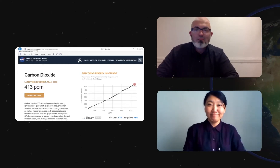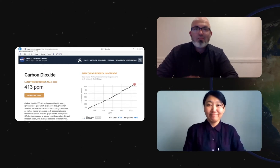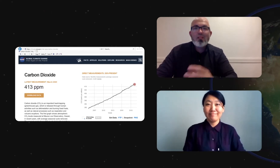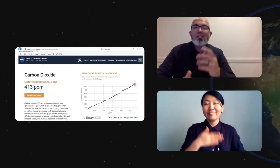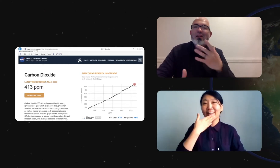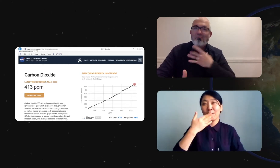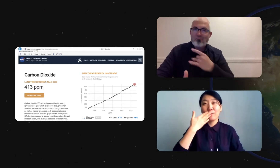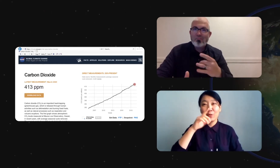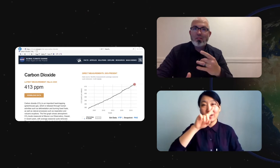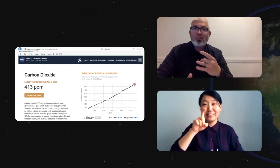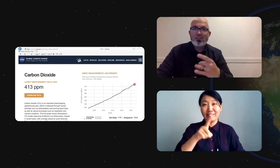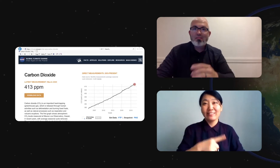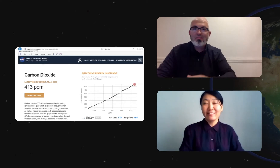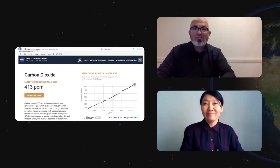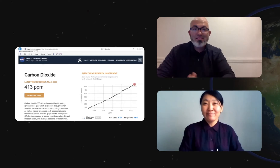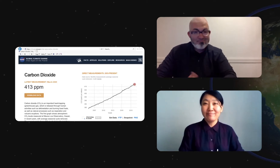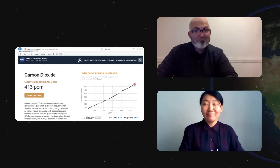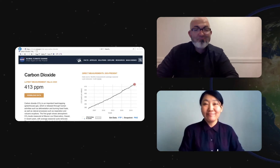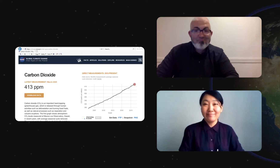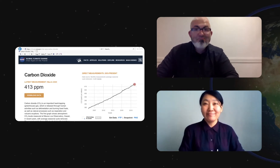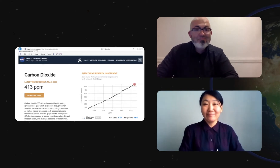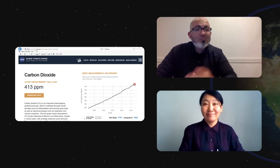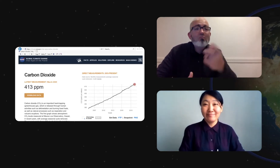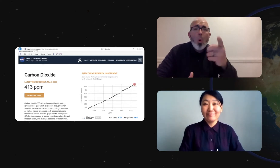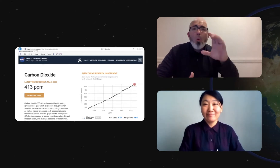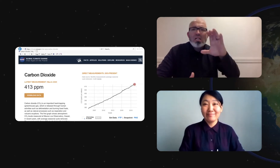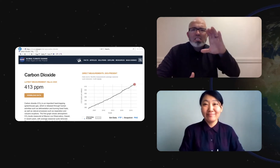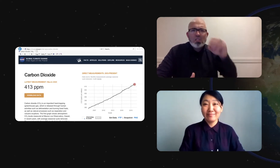Okay.